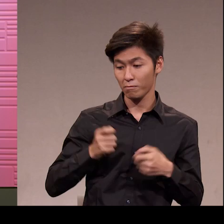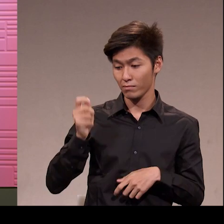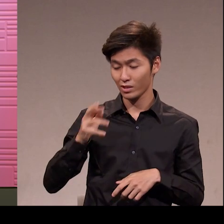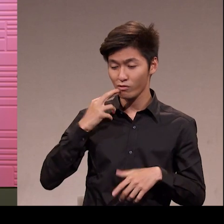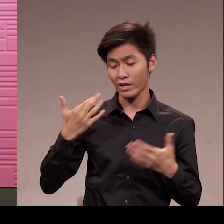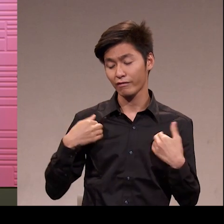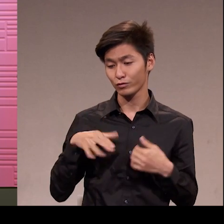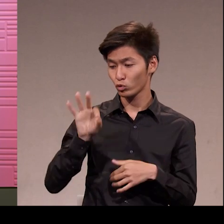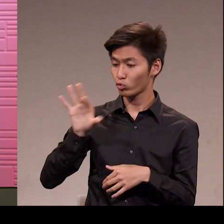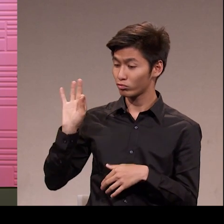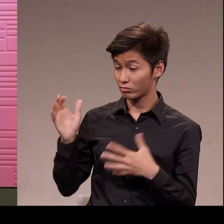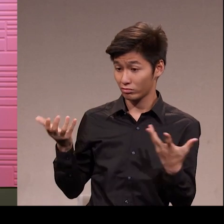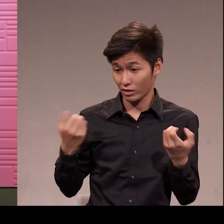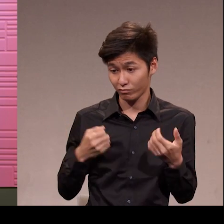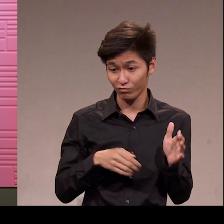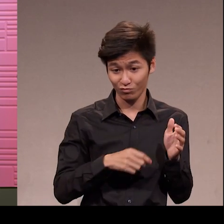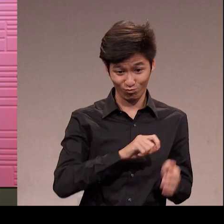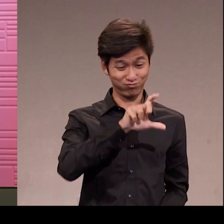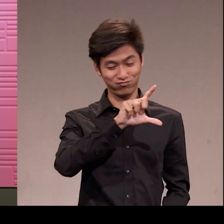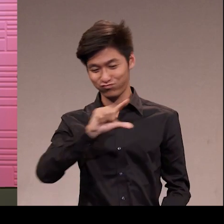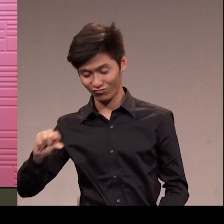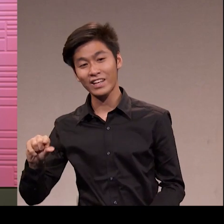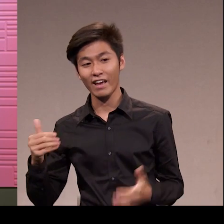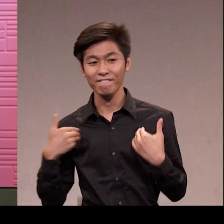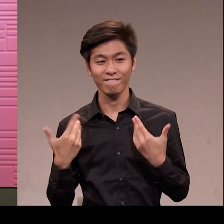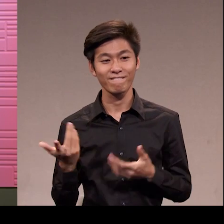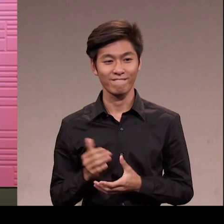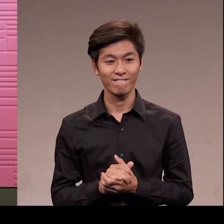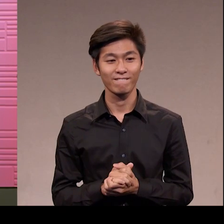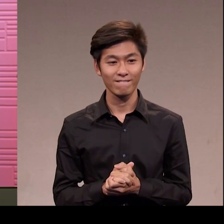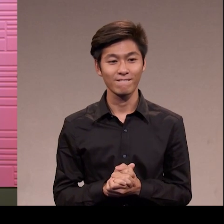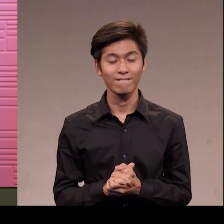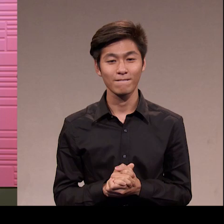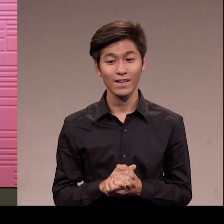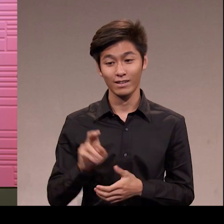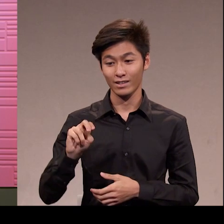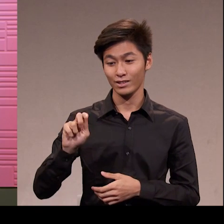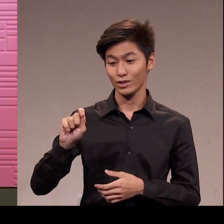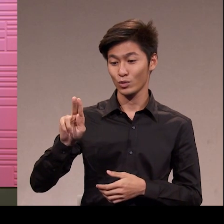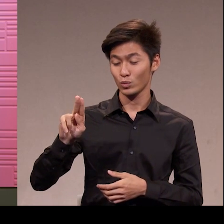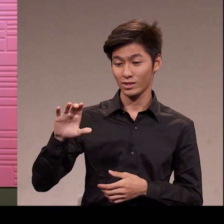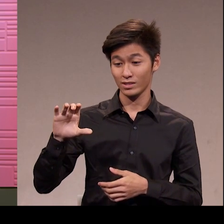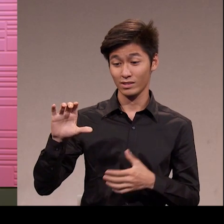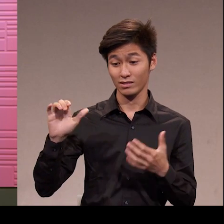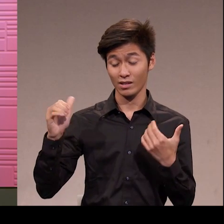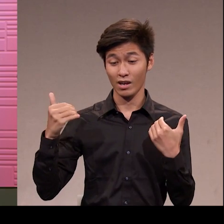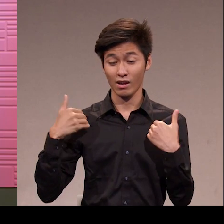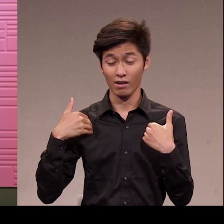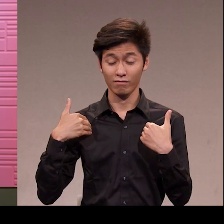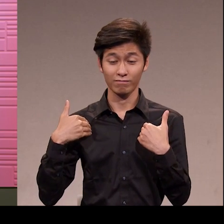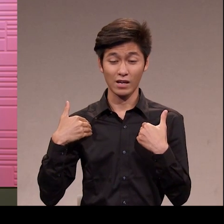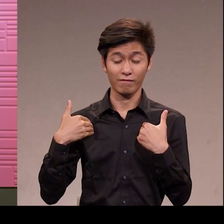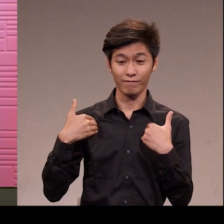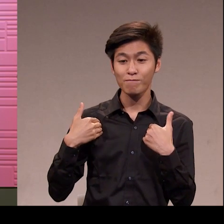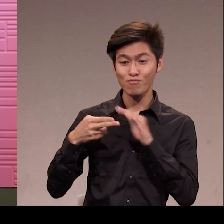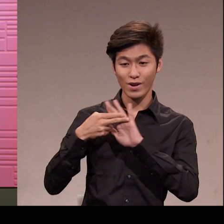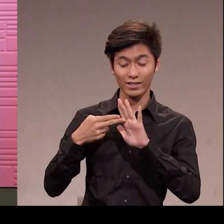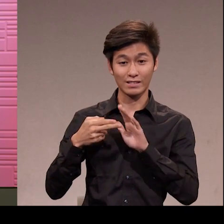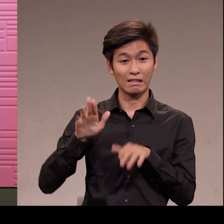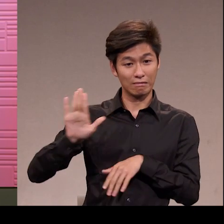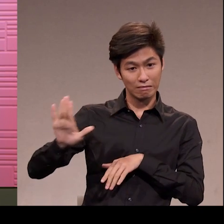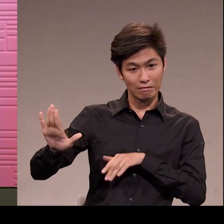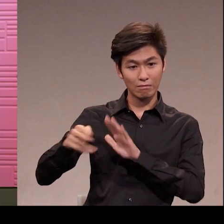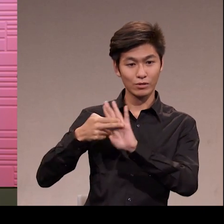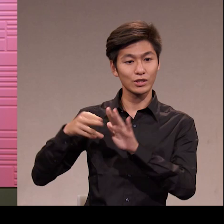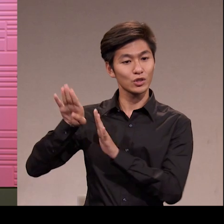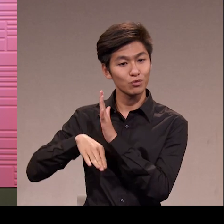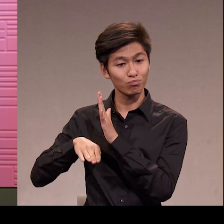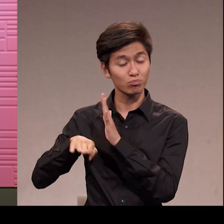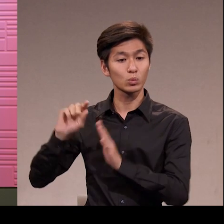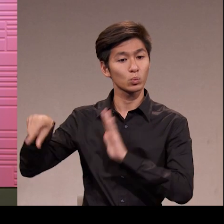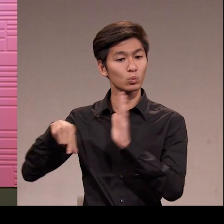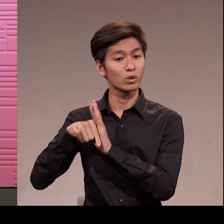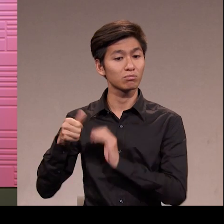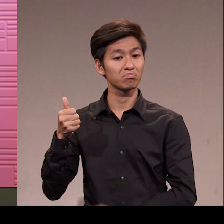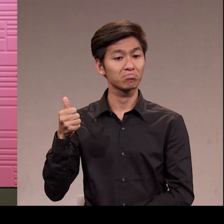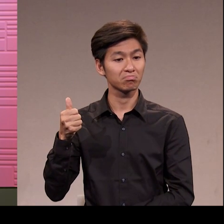There are premium brands and mass brands. Fairprice's house brands are much cheaper, and the quality is not so bad, too